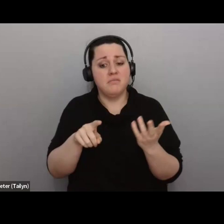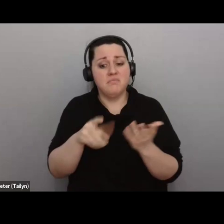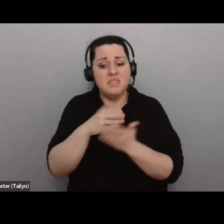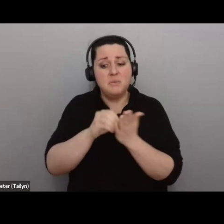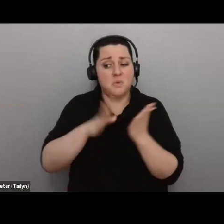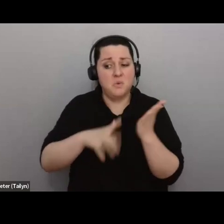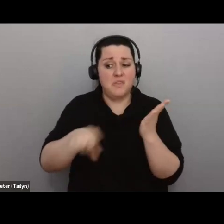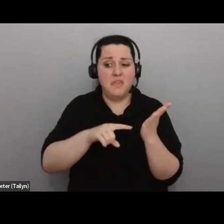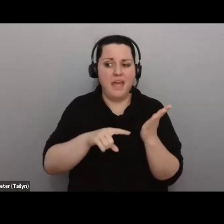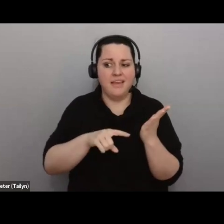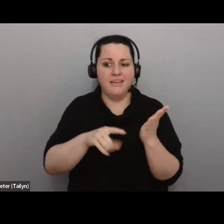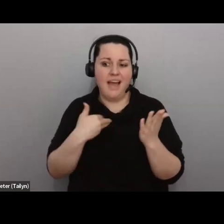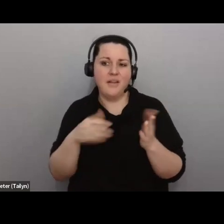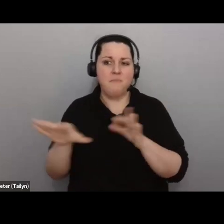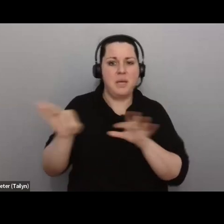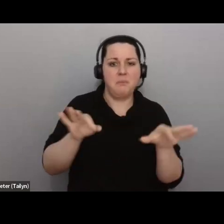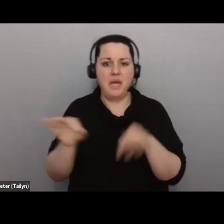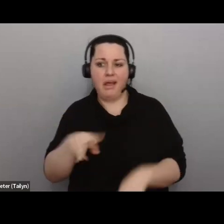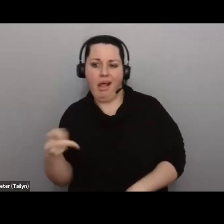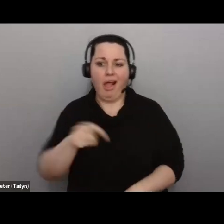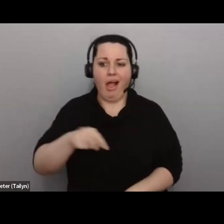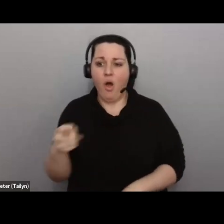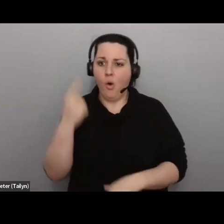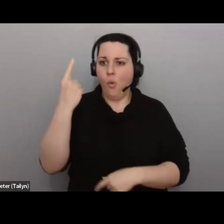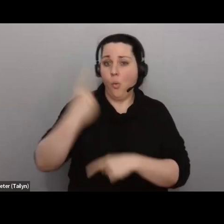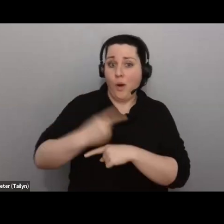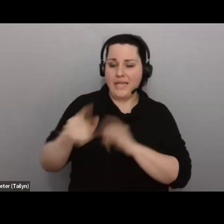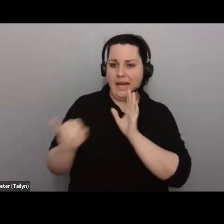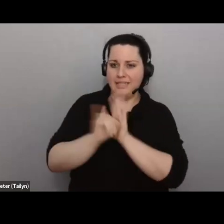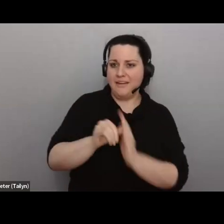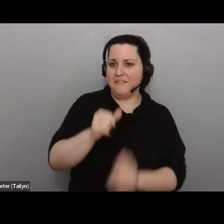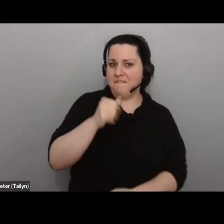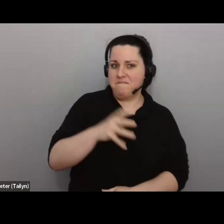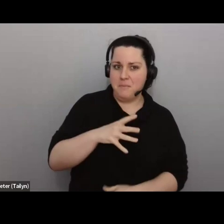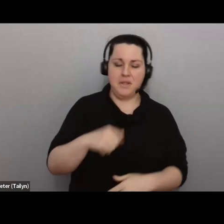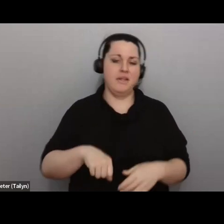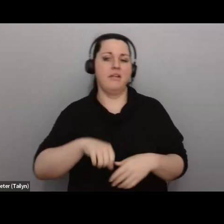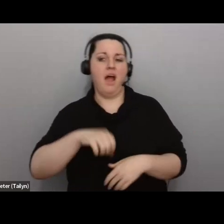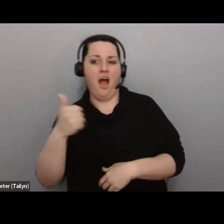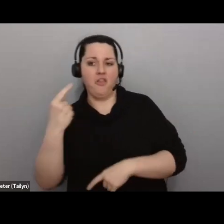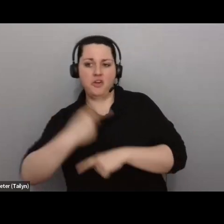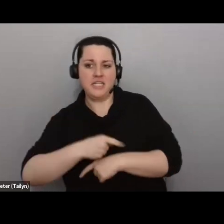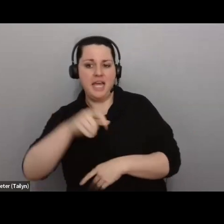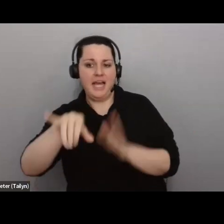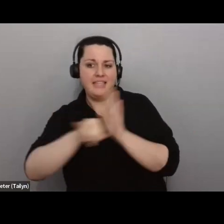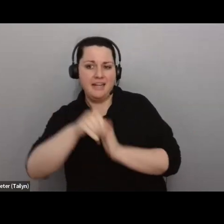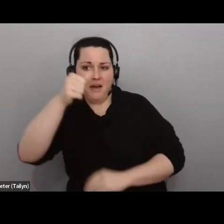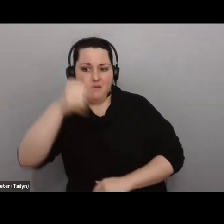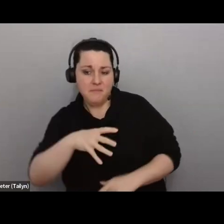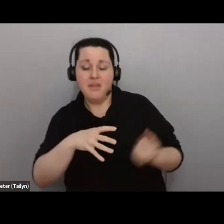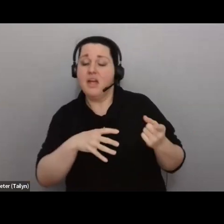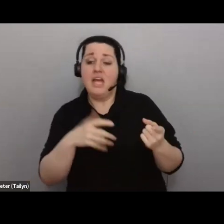Colleen: flip-flop pick and choose one day they're gonna identify with the feminine. One day they're gonna identify with the masculine. And I let them know that they are free to do that.